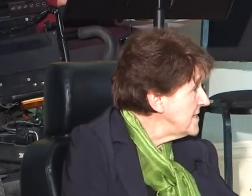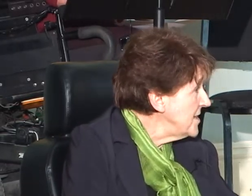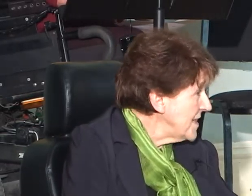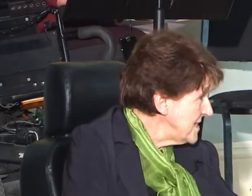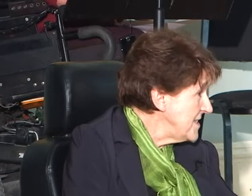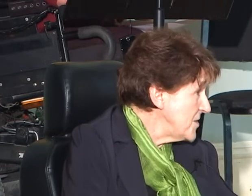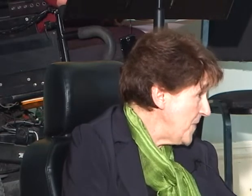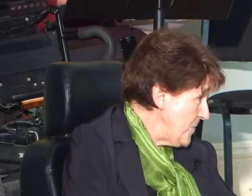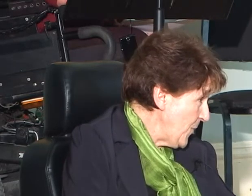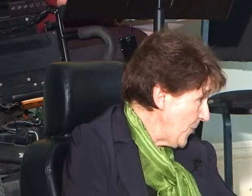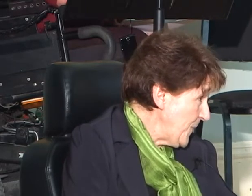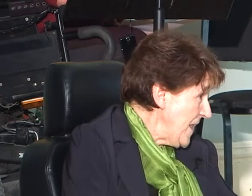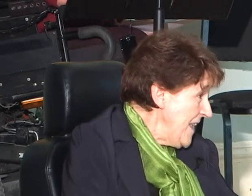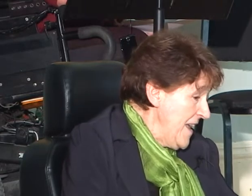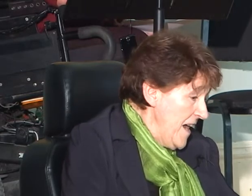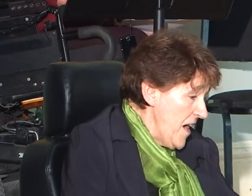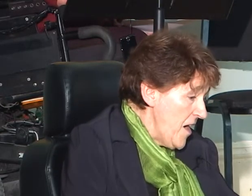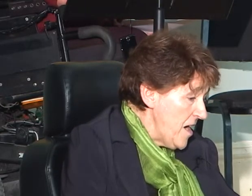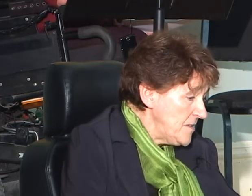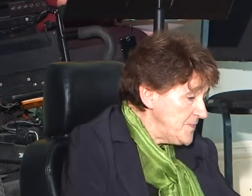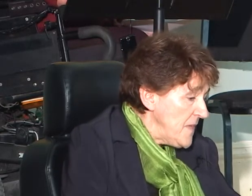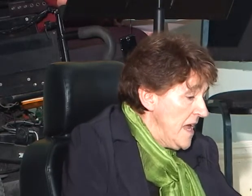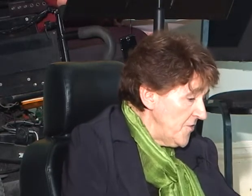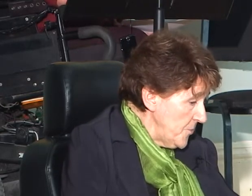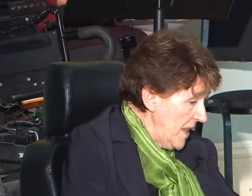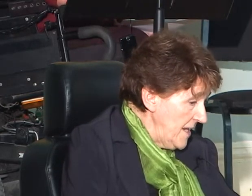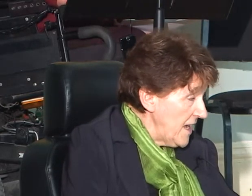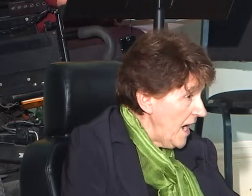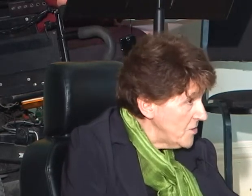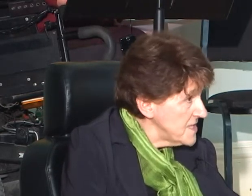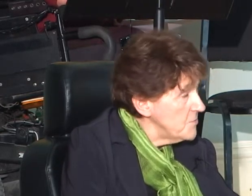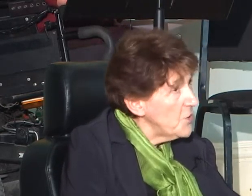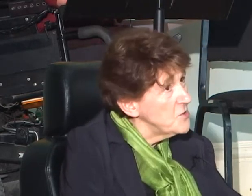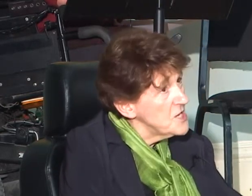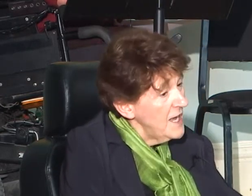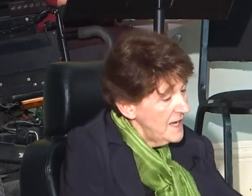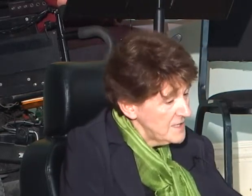is you listen to people. Um, if you're planning a housing project,